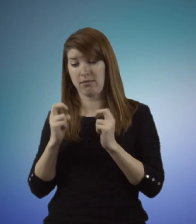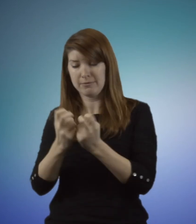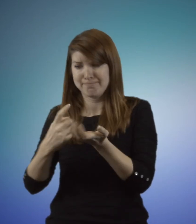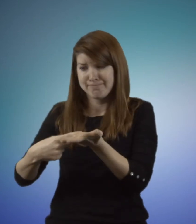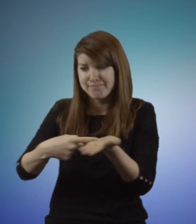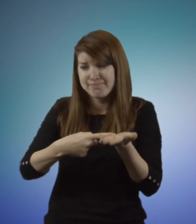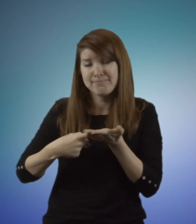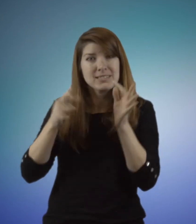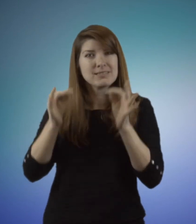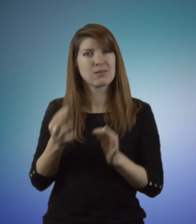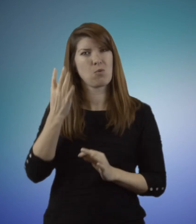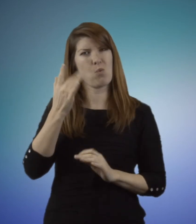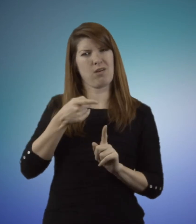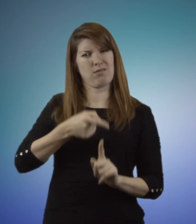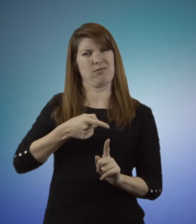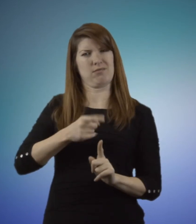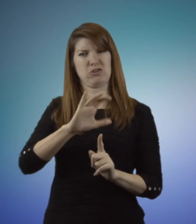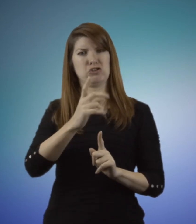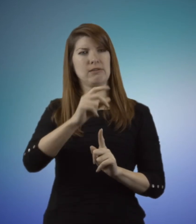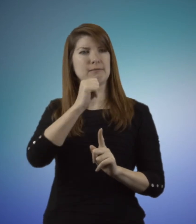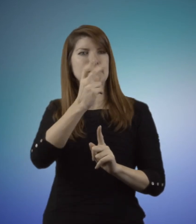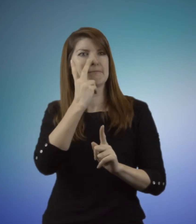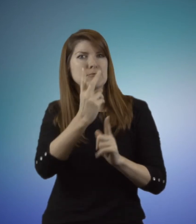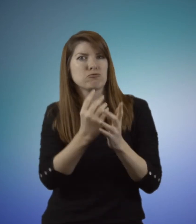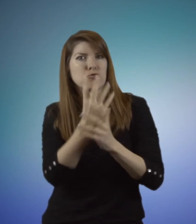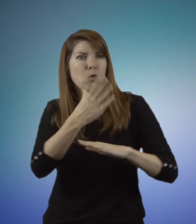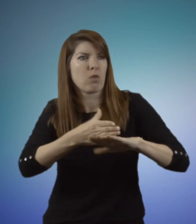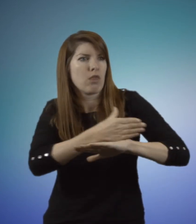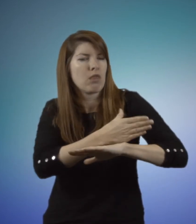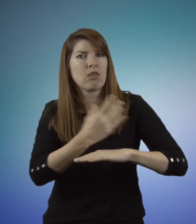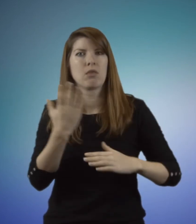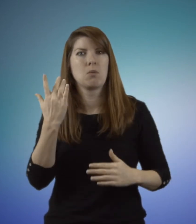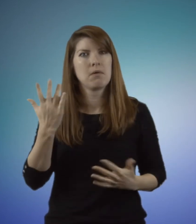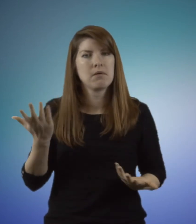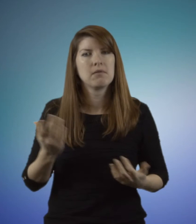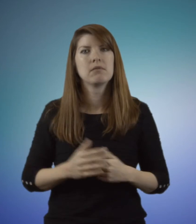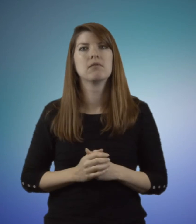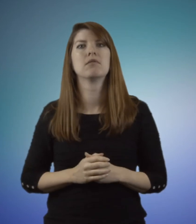We need to sit down and make some decisions about why not, why aren't we seeing the growth that we expected.